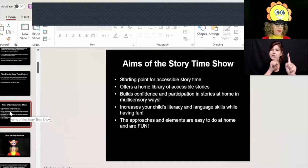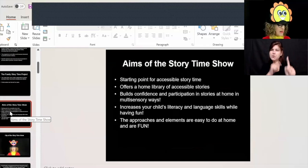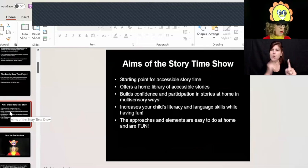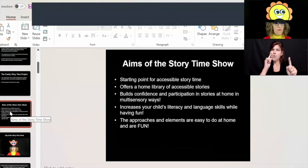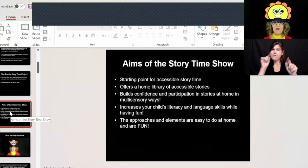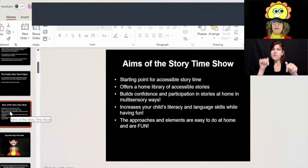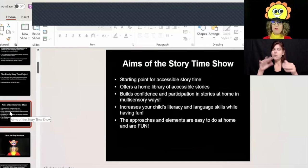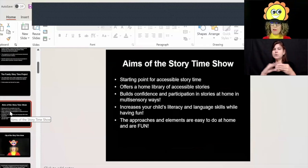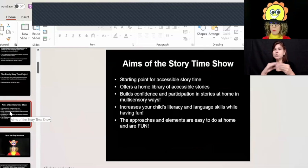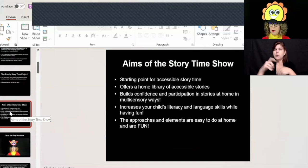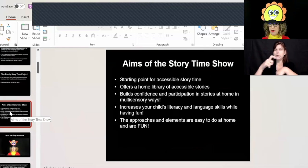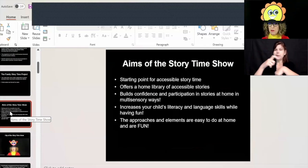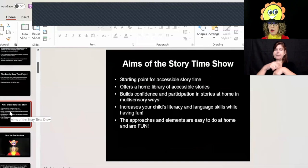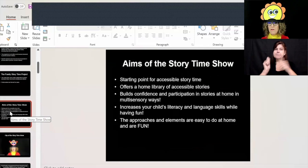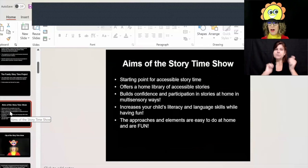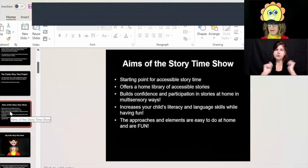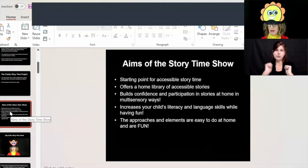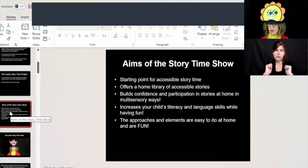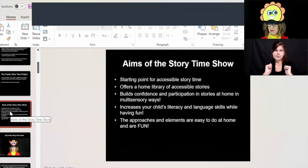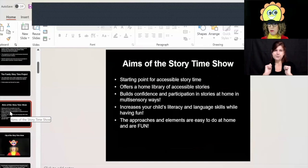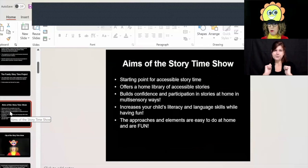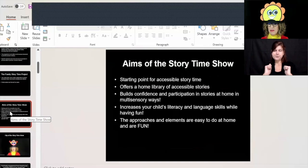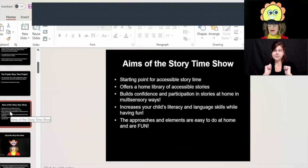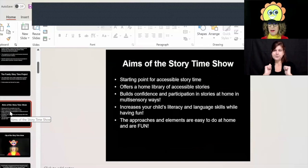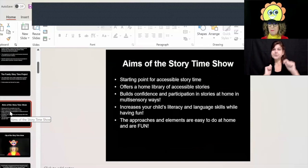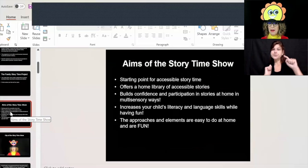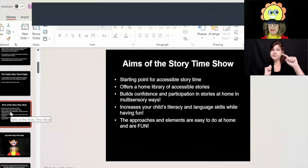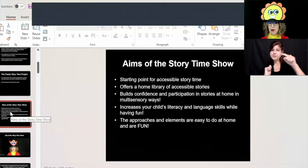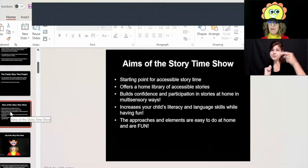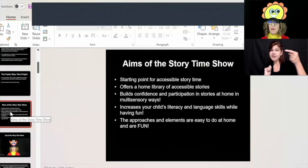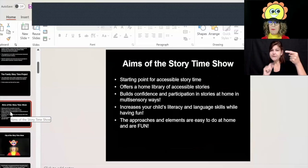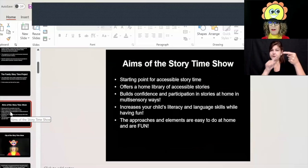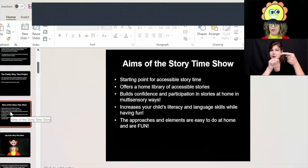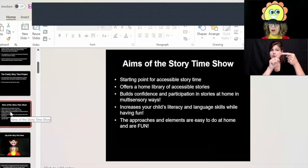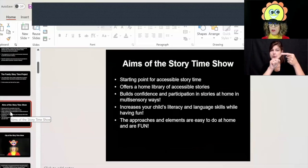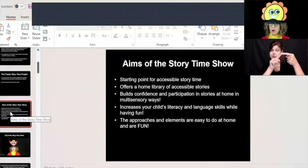I think it offers a starting point for accessible story time. It offers the bridge